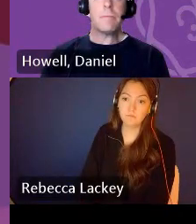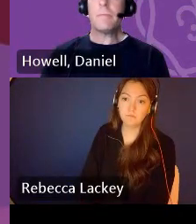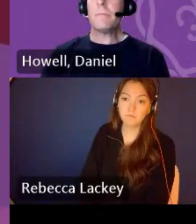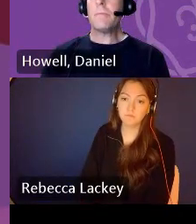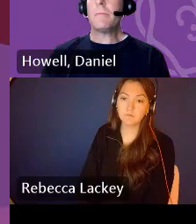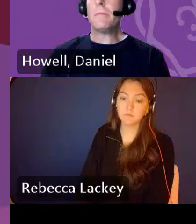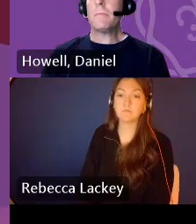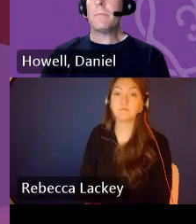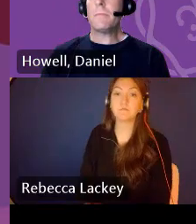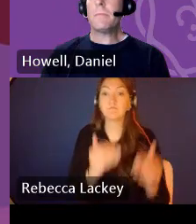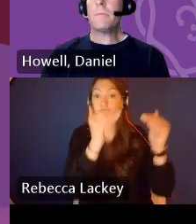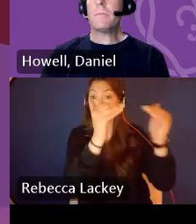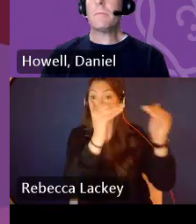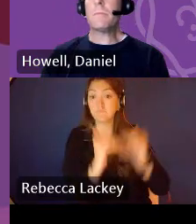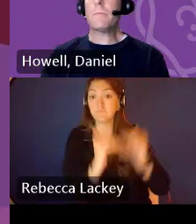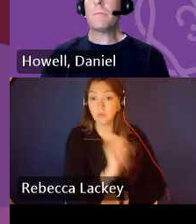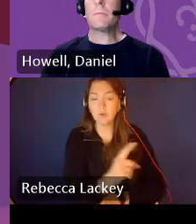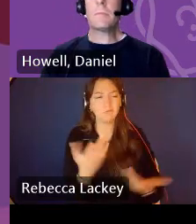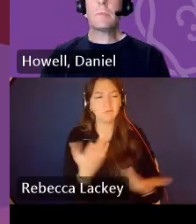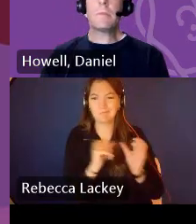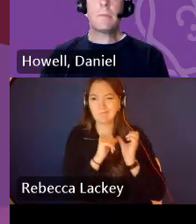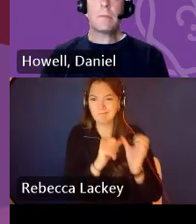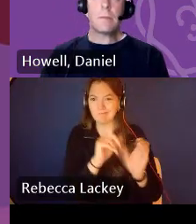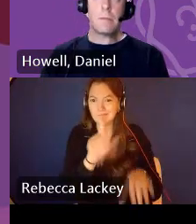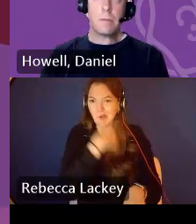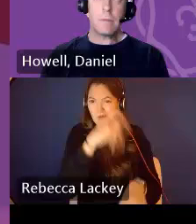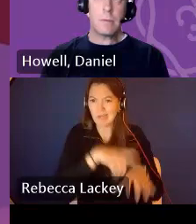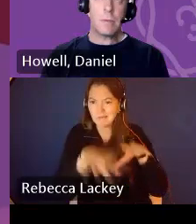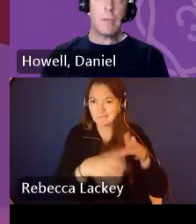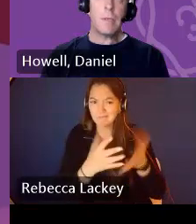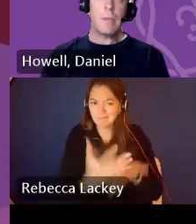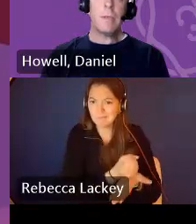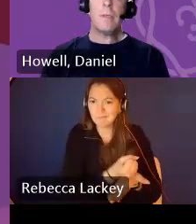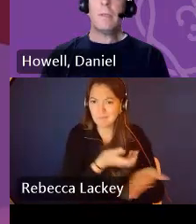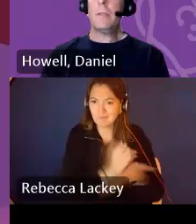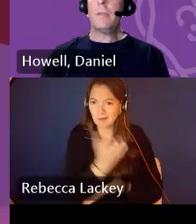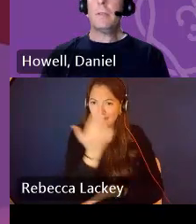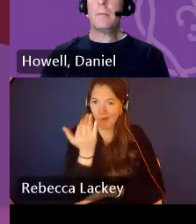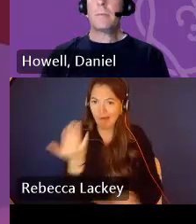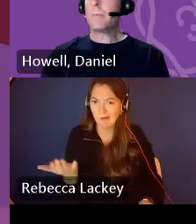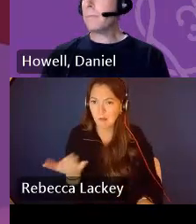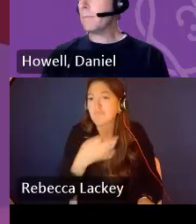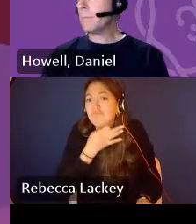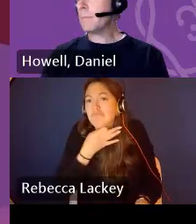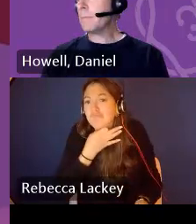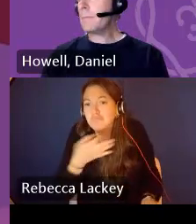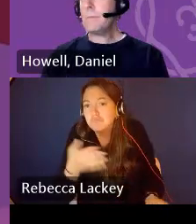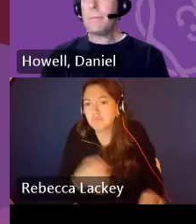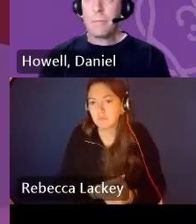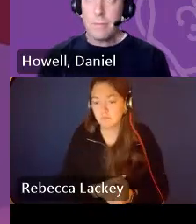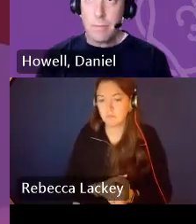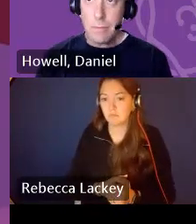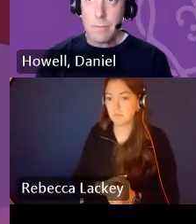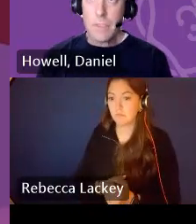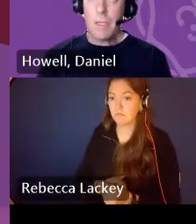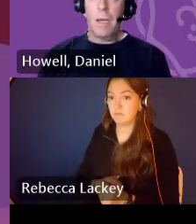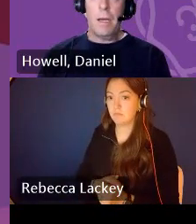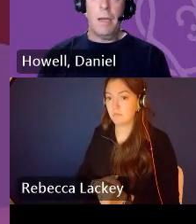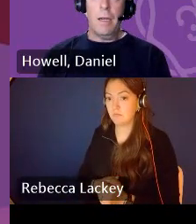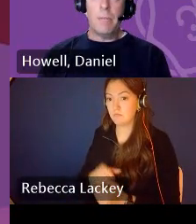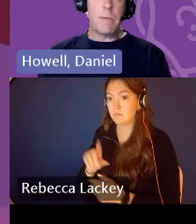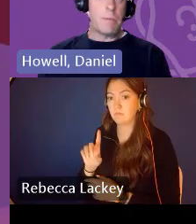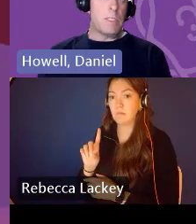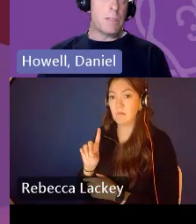And then the next question is why so long for obtaining property rights? Just curious